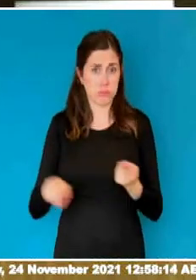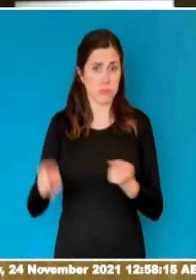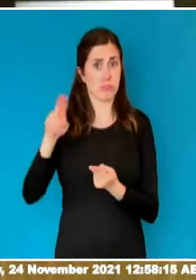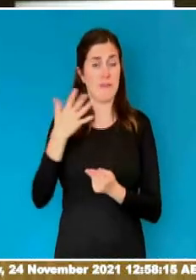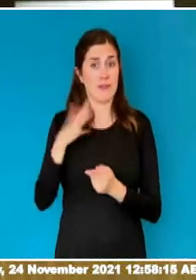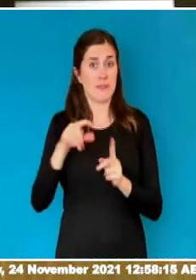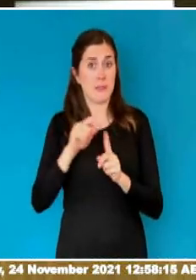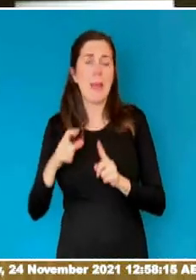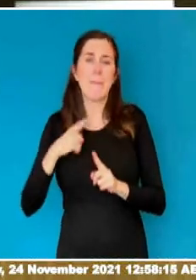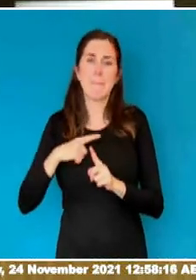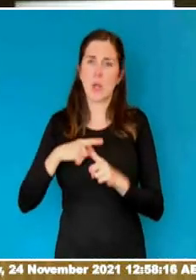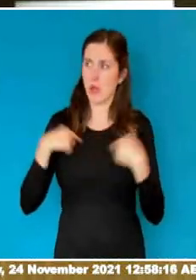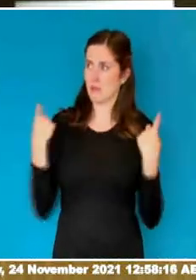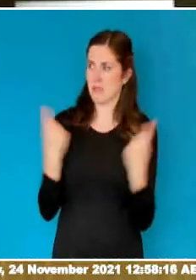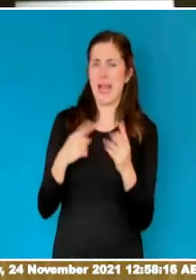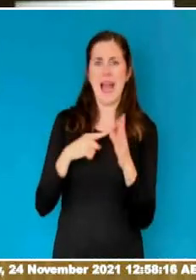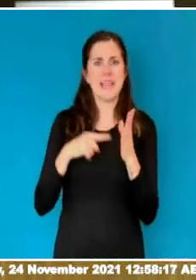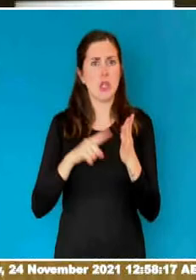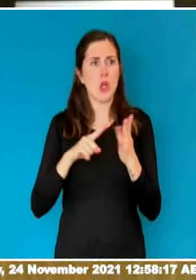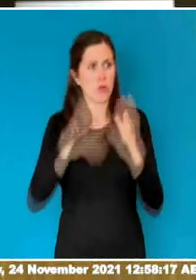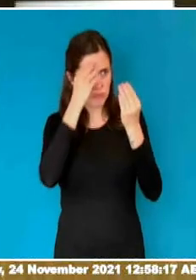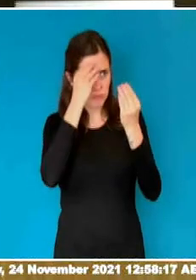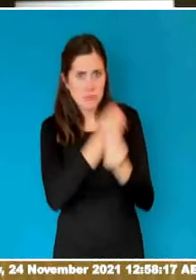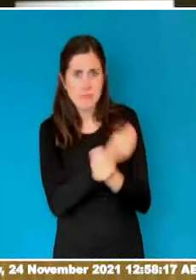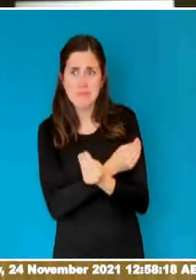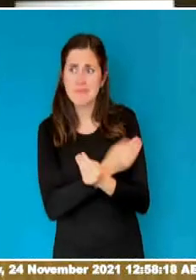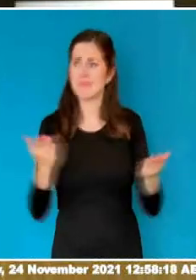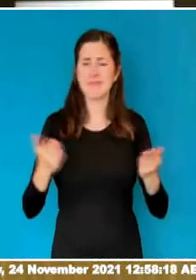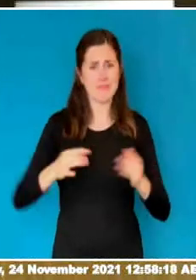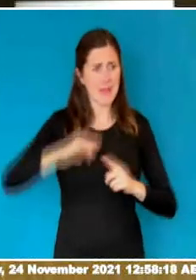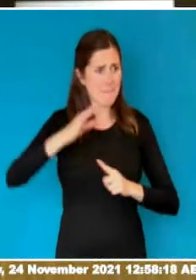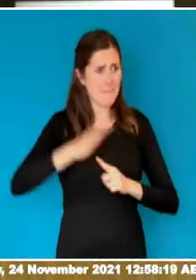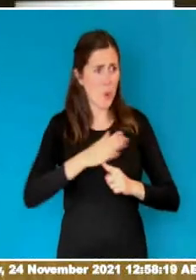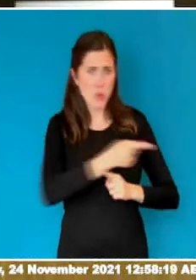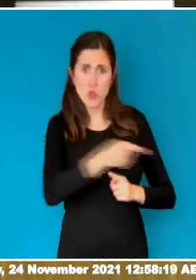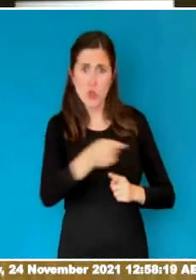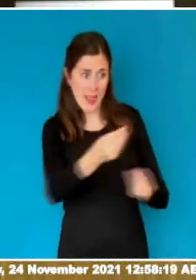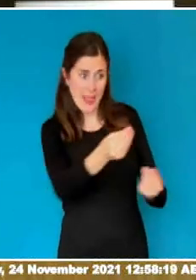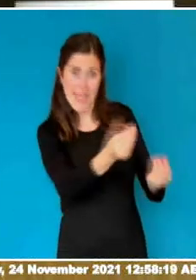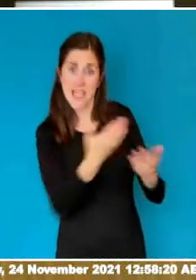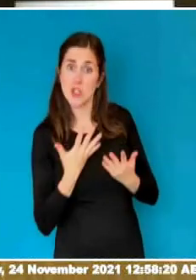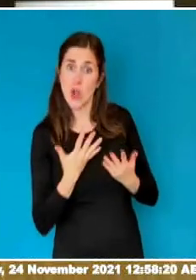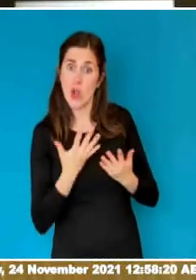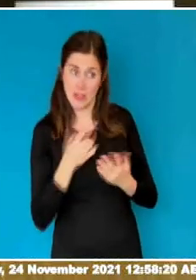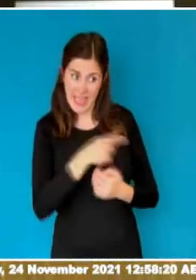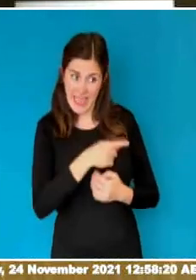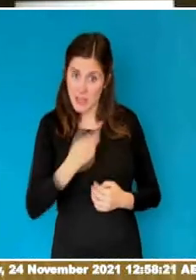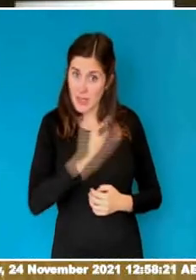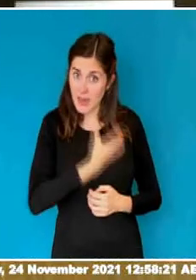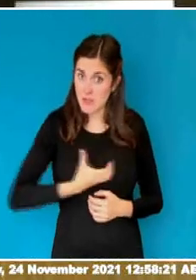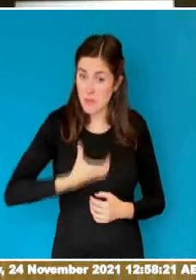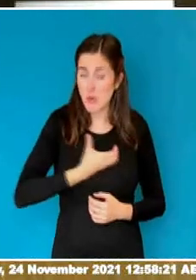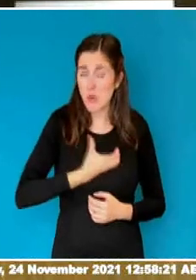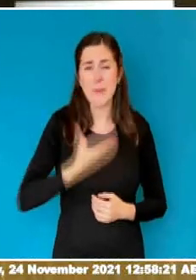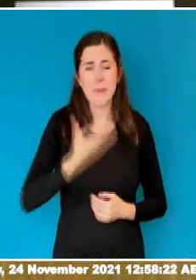awareness of the importance of people identifying where they feel comfortable doing so and the potential benefits.